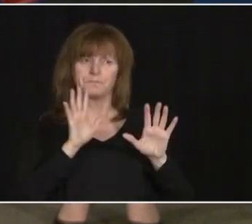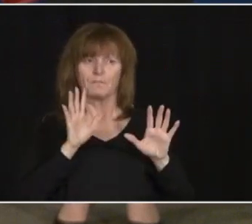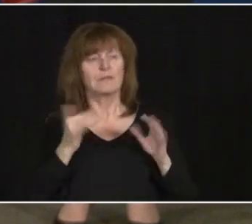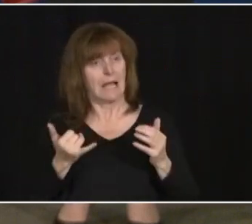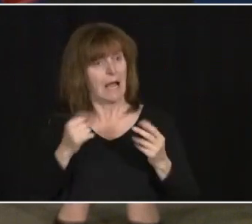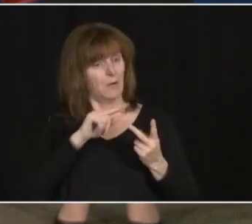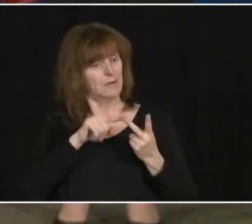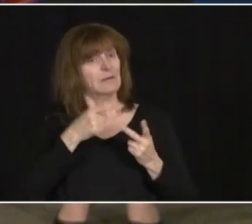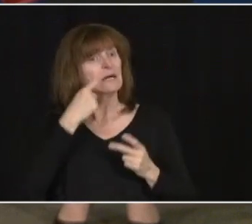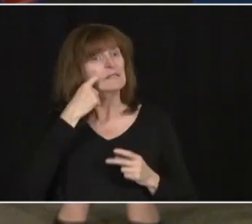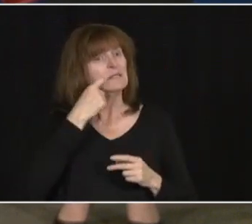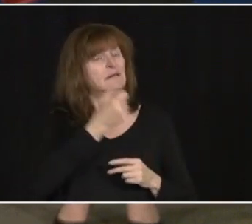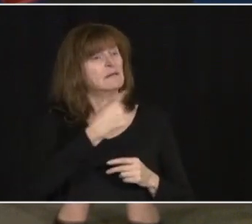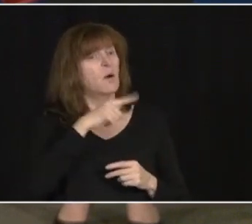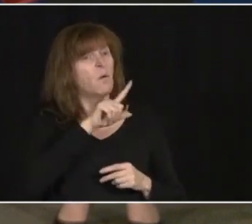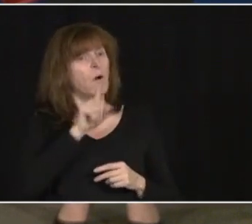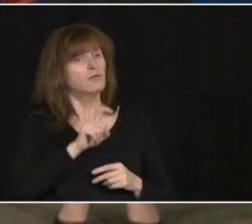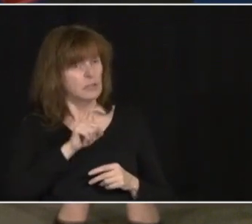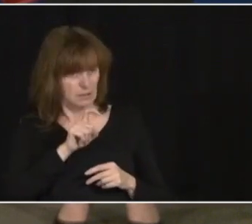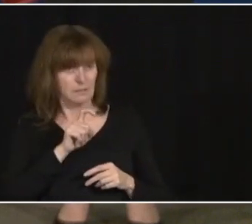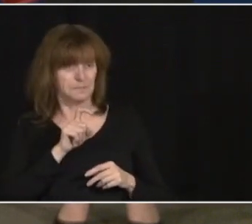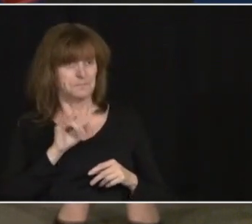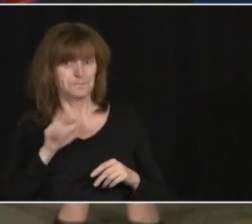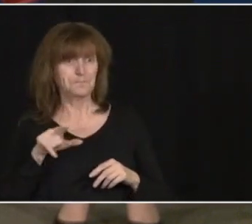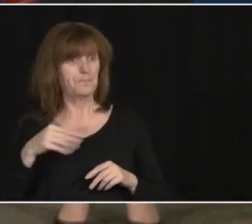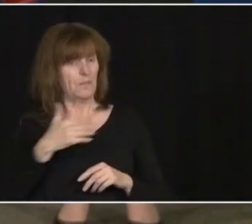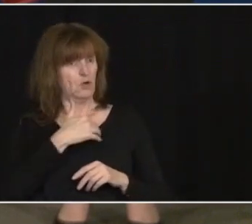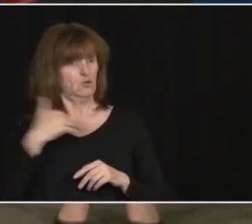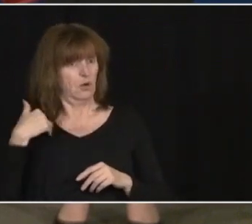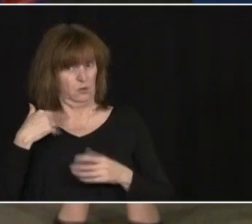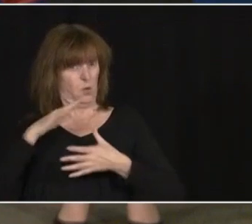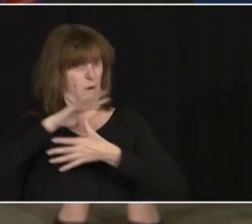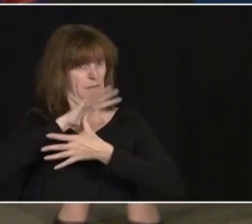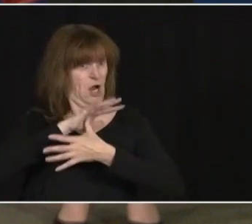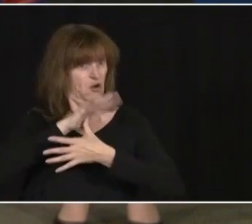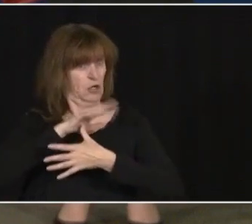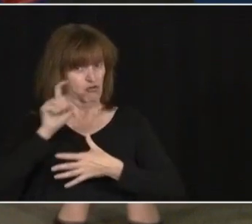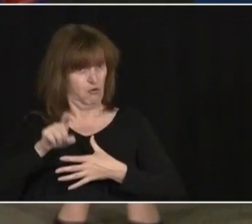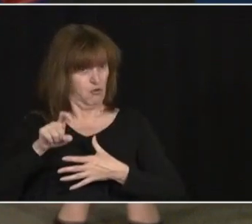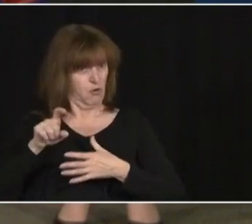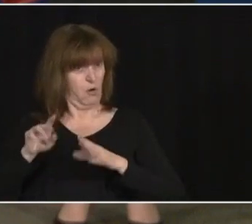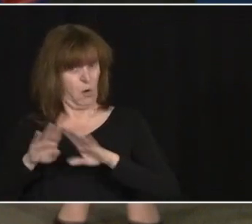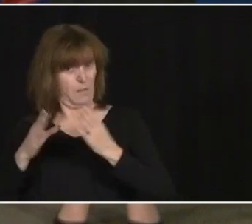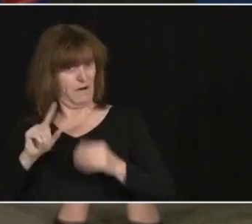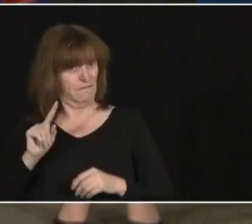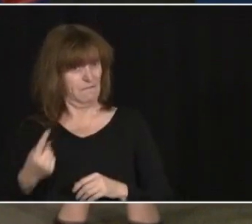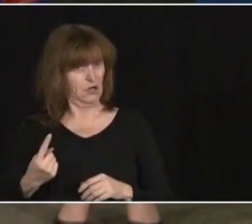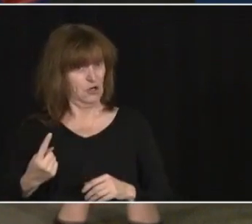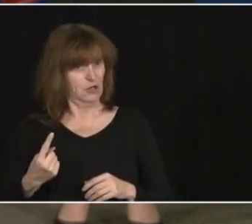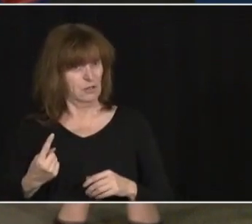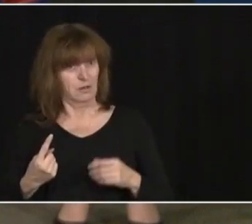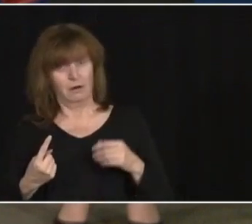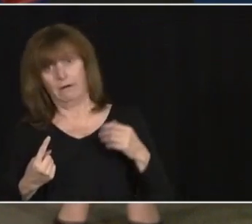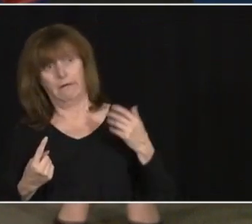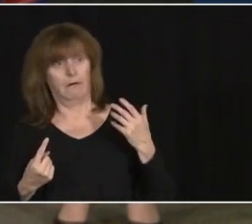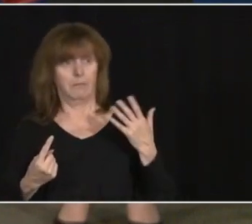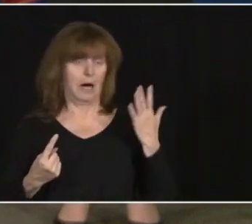question right now about making Toronto a priority. The engine of Canada and Ontario is not just